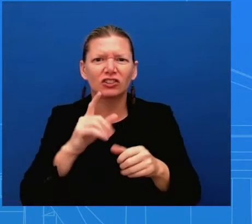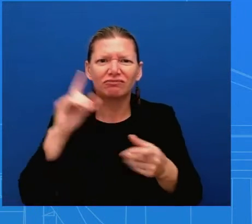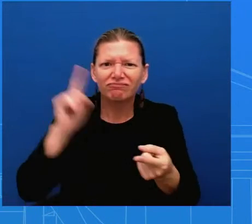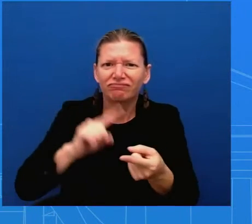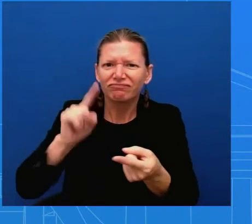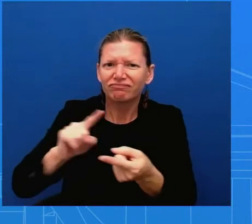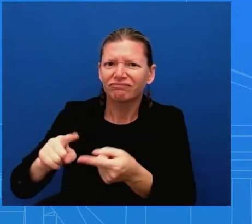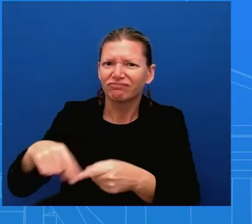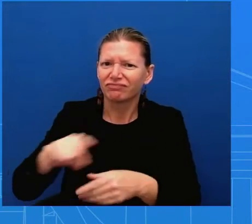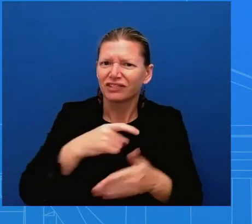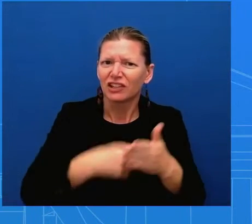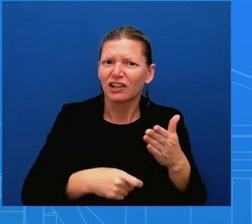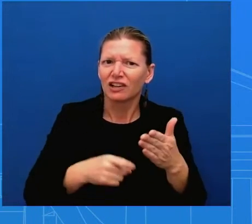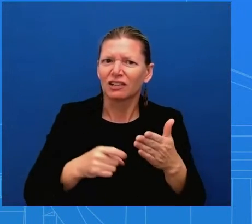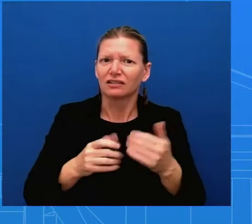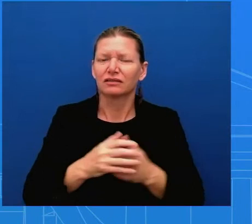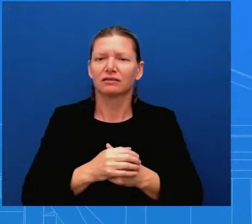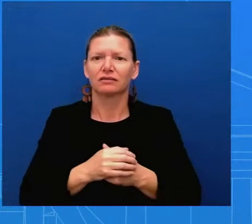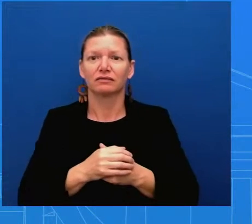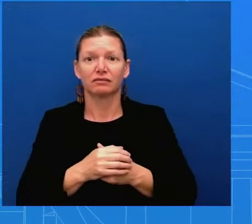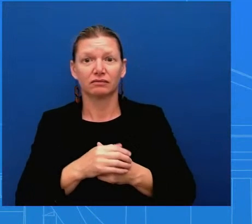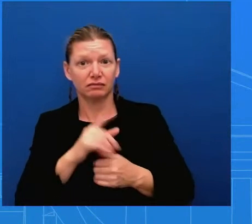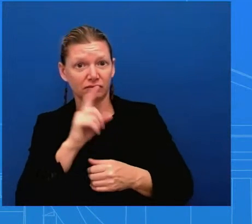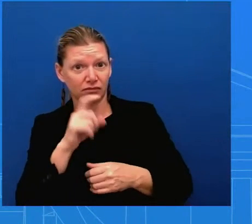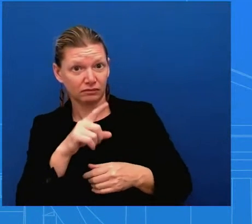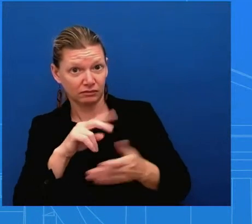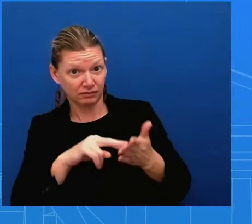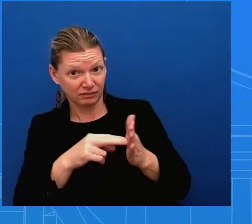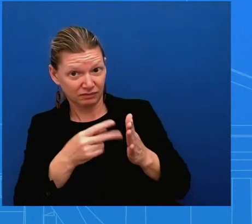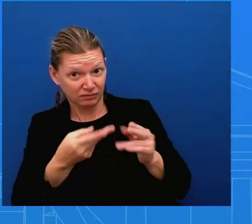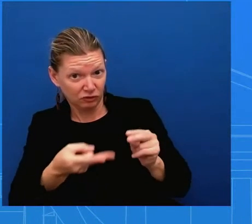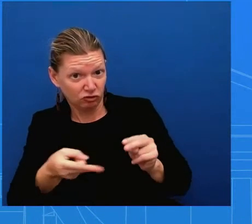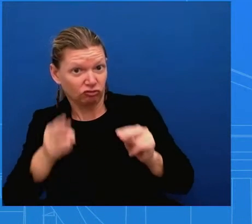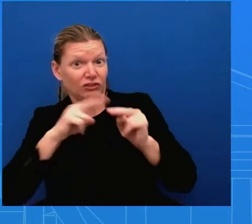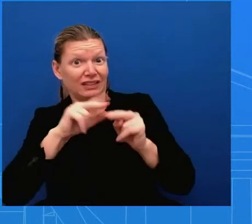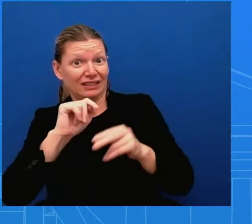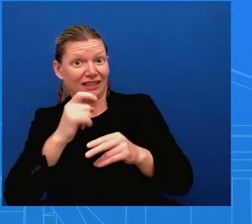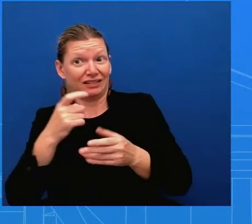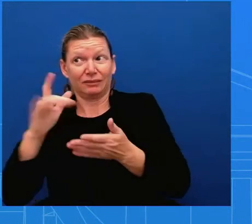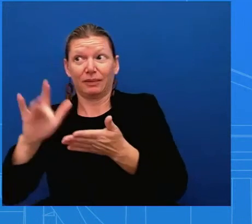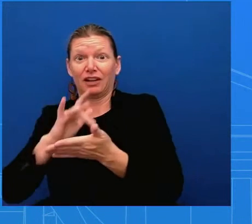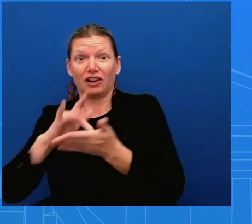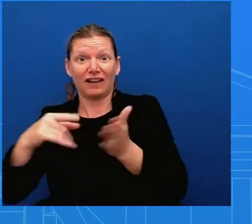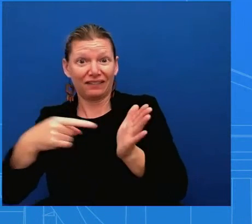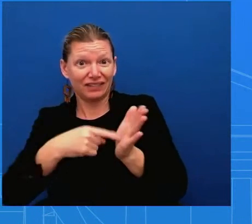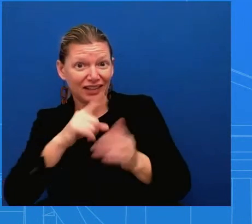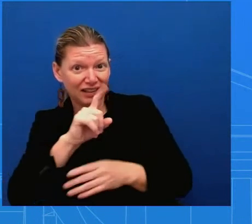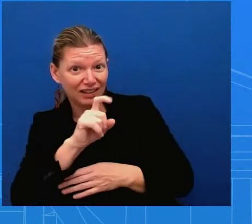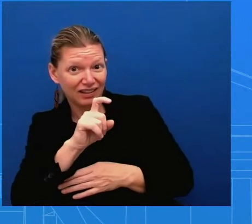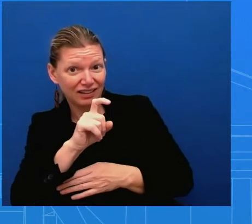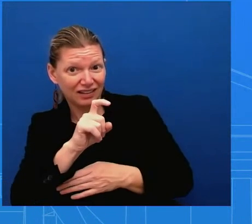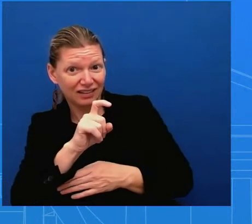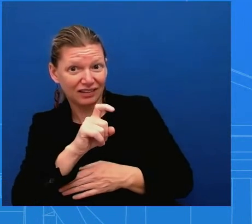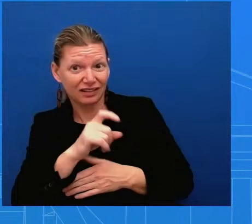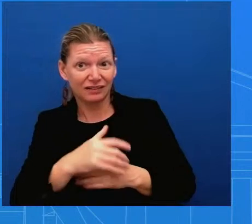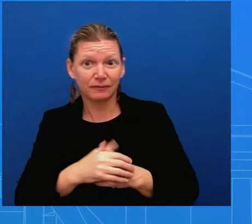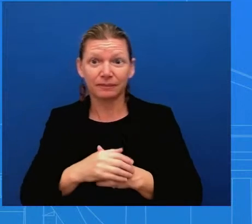but let's be really, really clear -- right? on billionaires and big corporations, who Warren Buffett him said -- himself said --